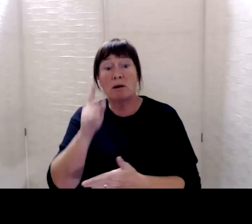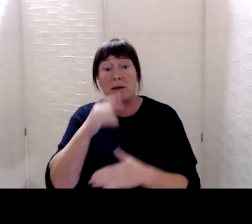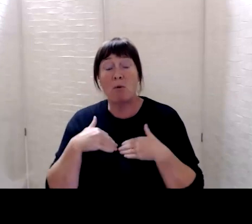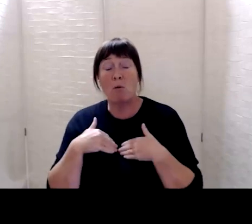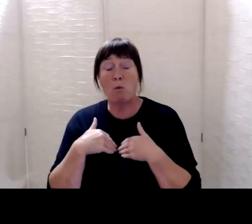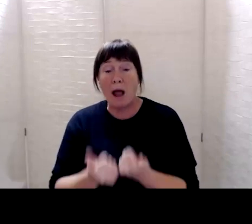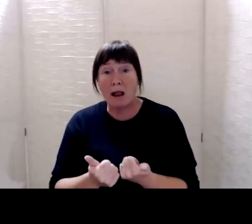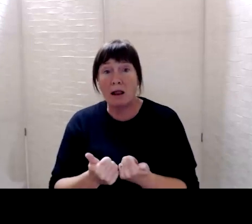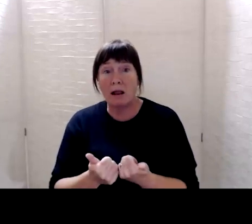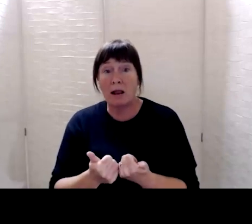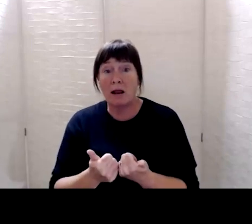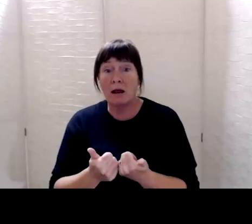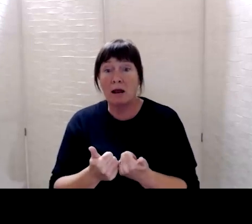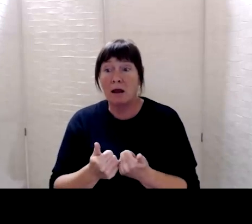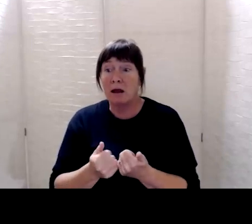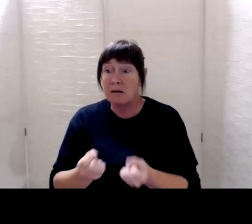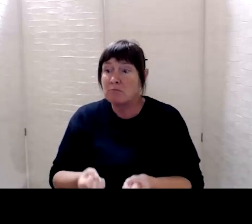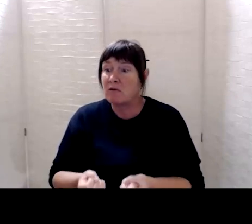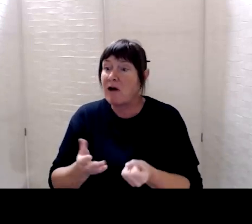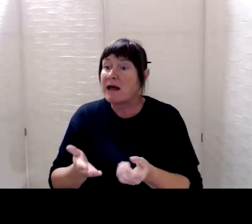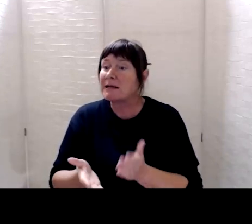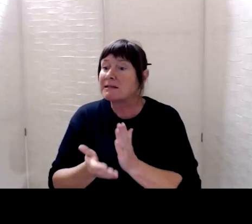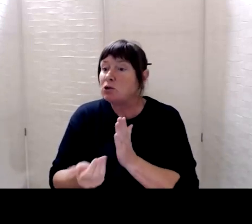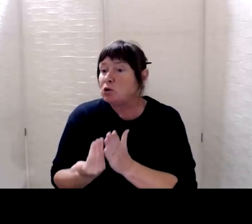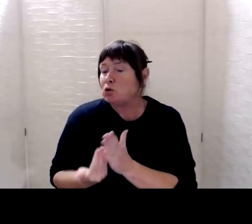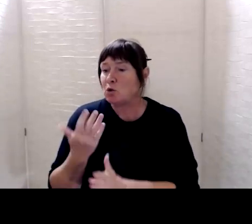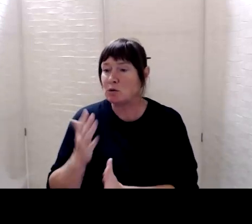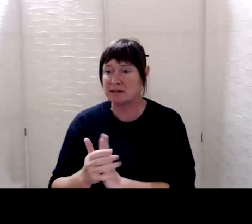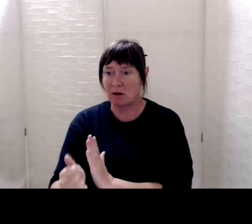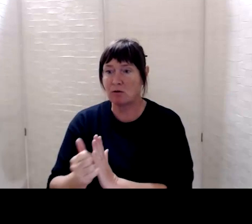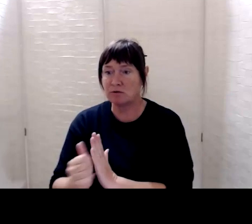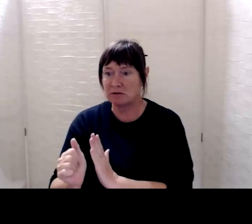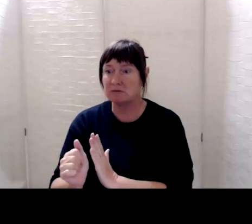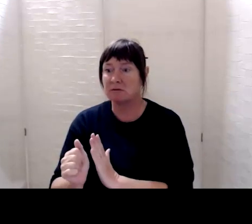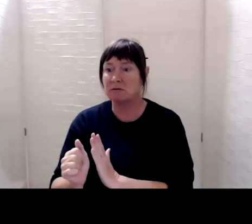and upskilling them when they first take on the management of flexible